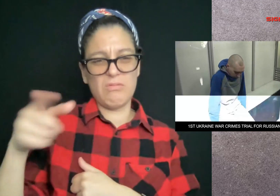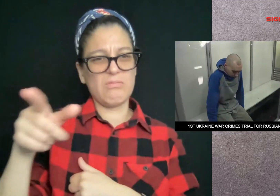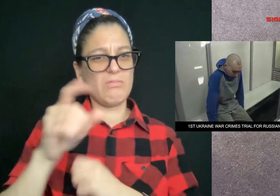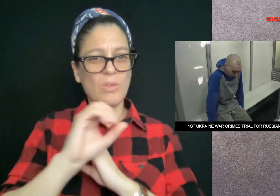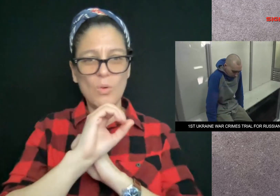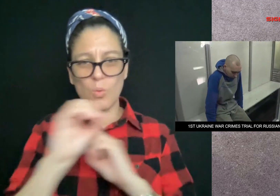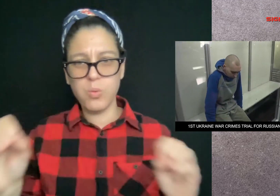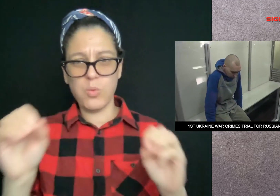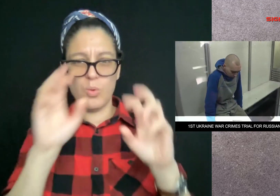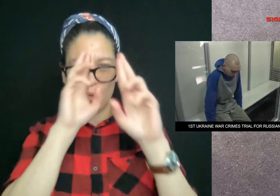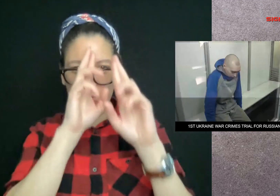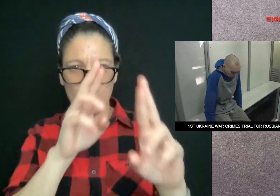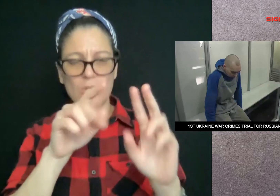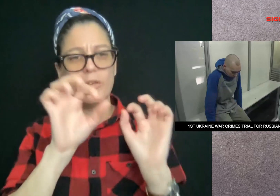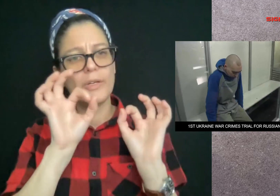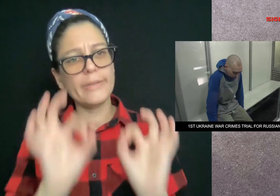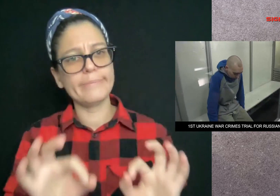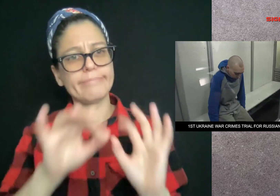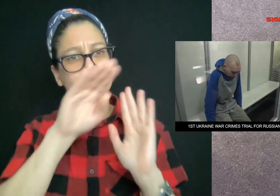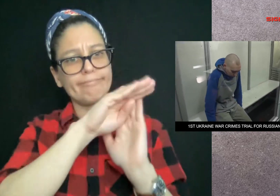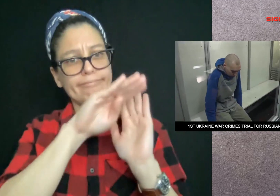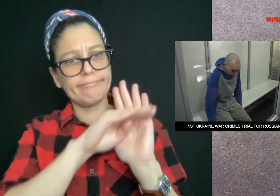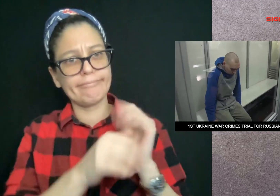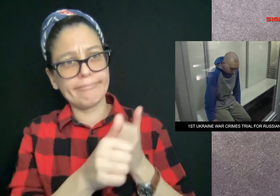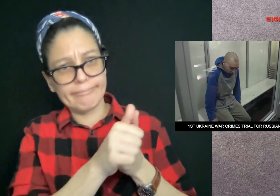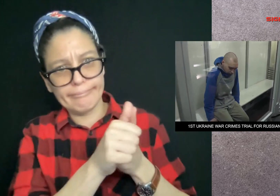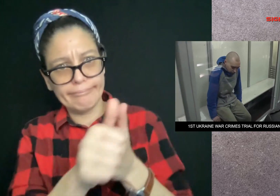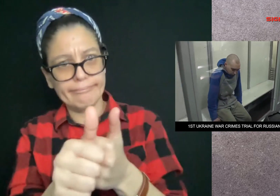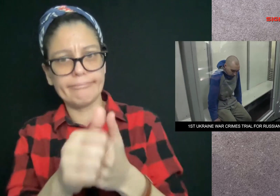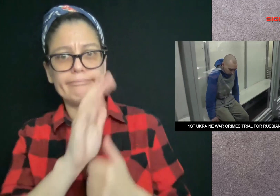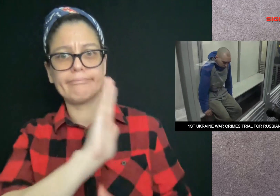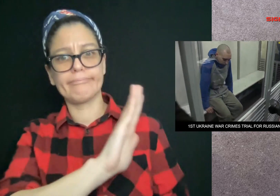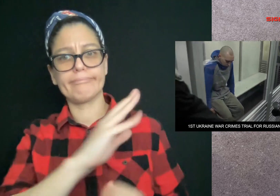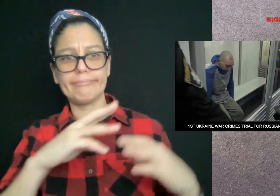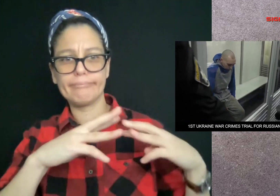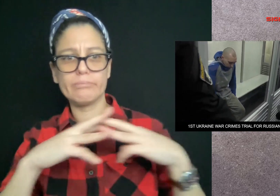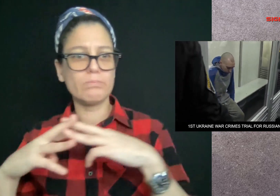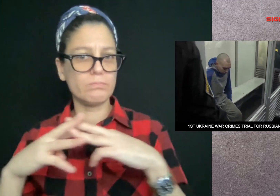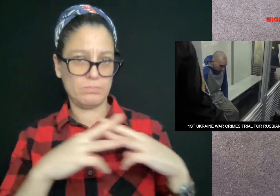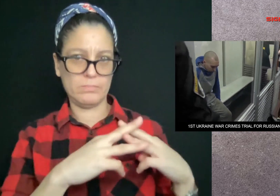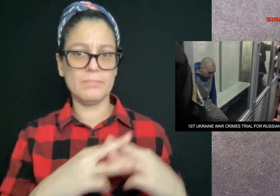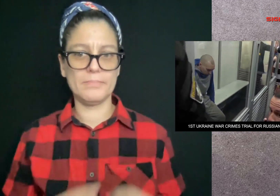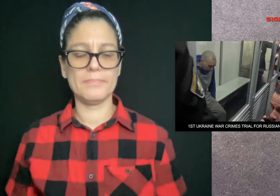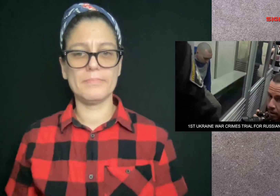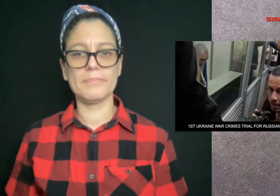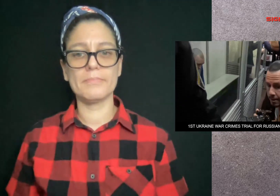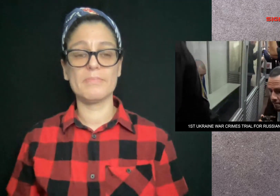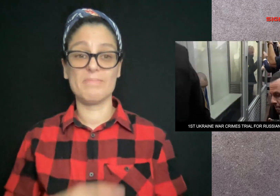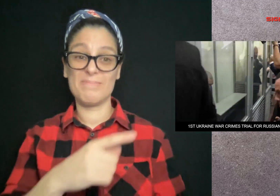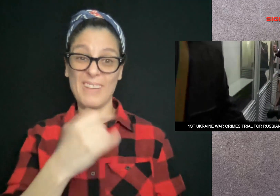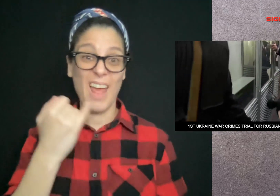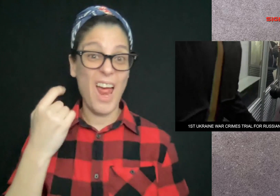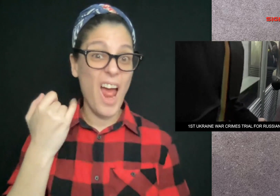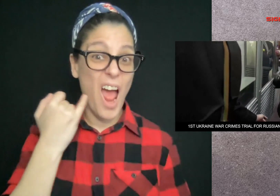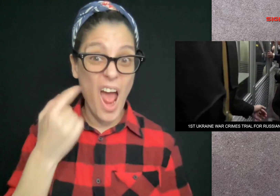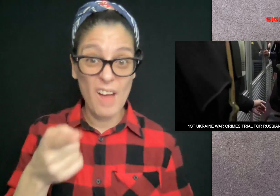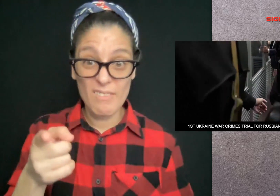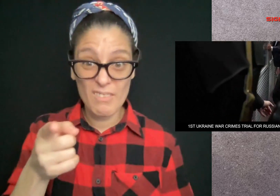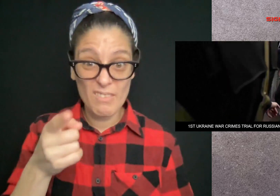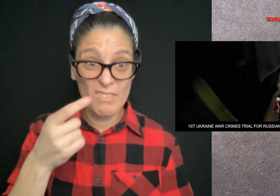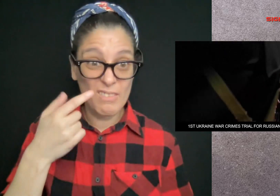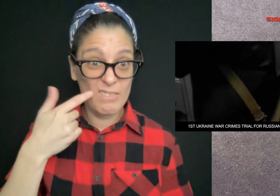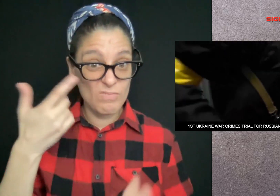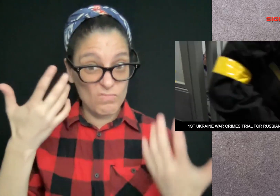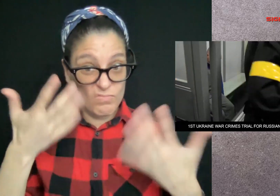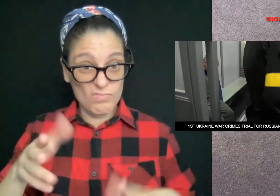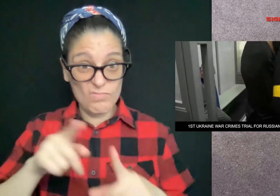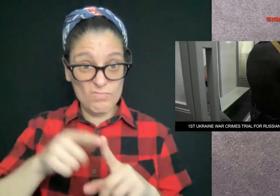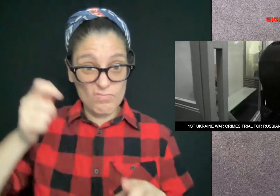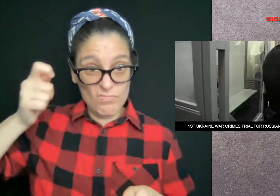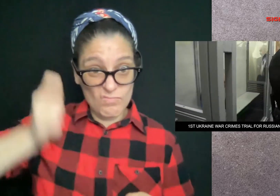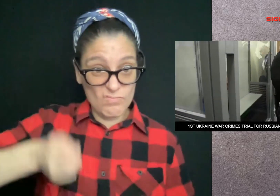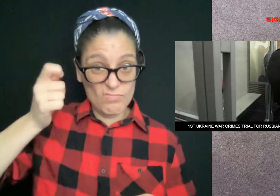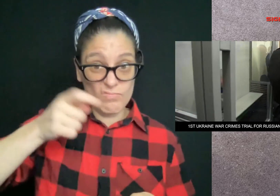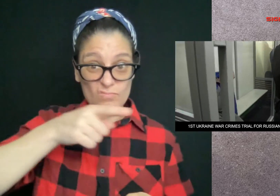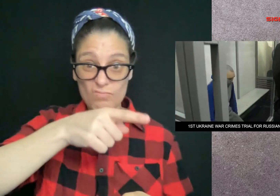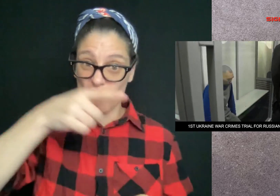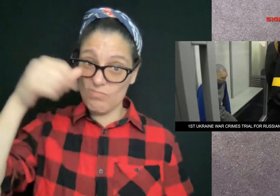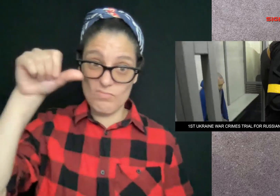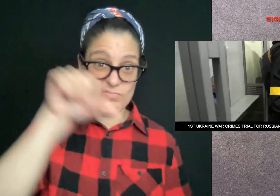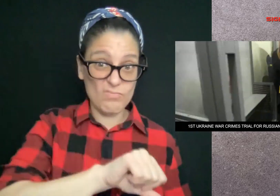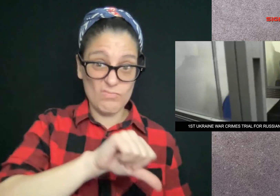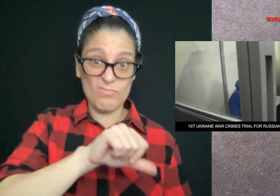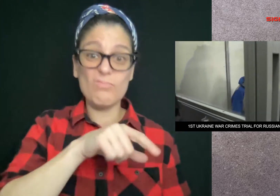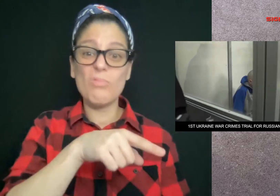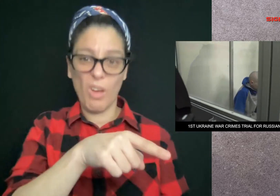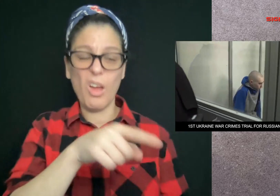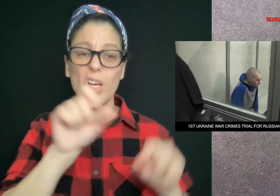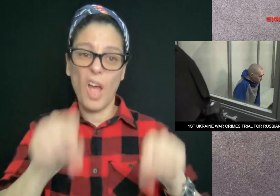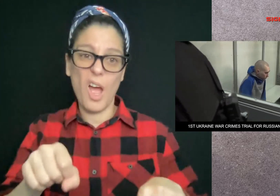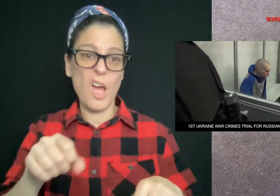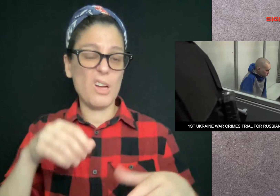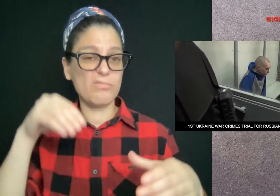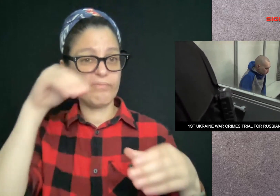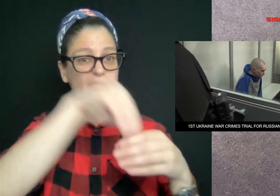evidence to prove the soldier violated the law and customs of war if he is found guilty